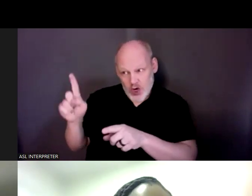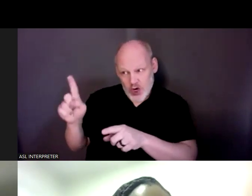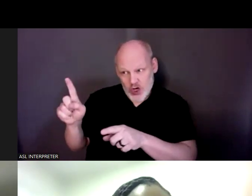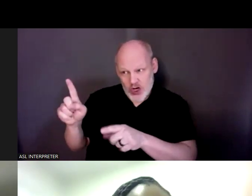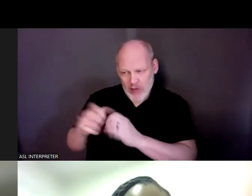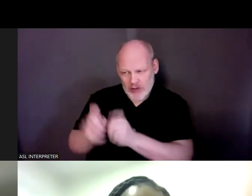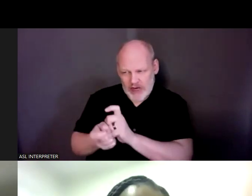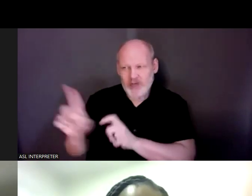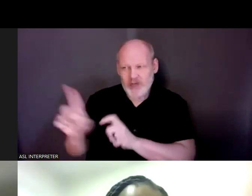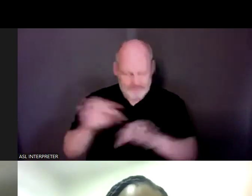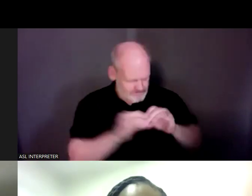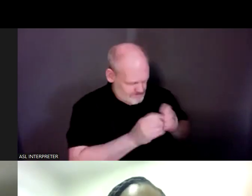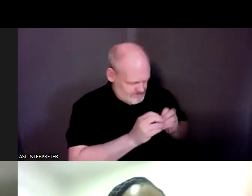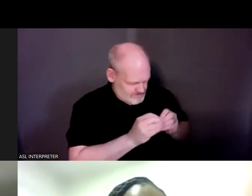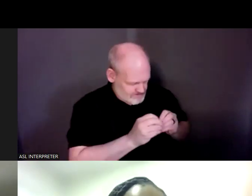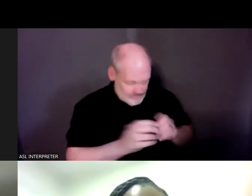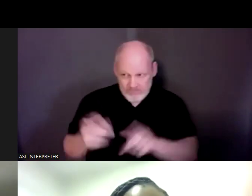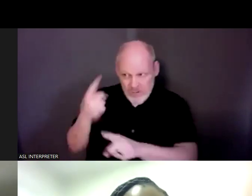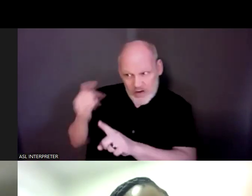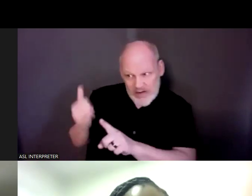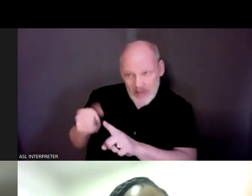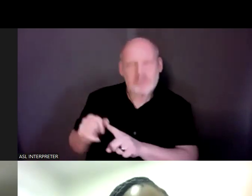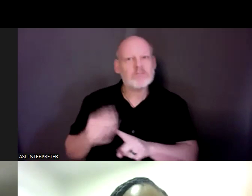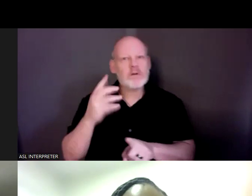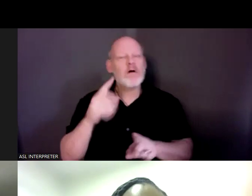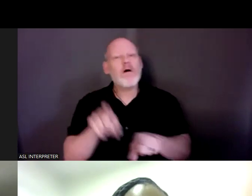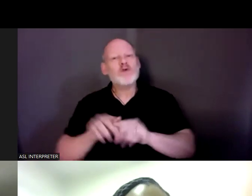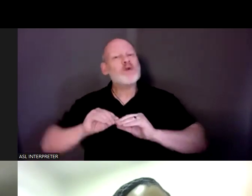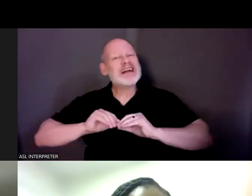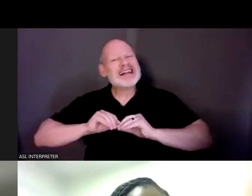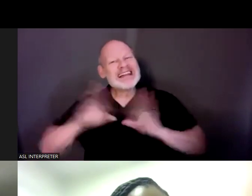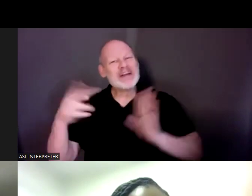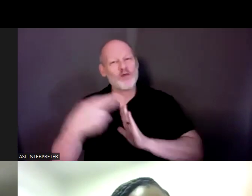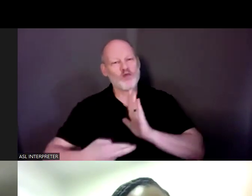defined goals right? Making sure that everything is clearly defined and we all understand the why,